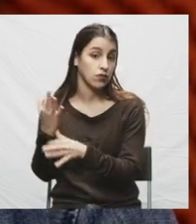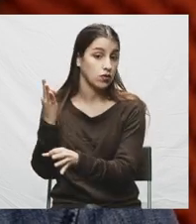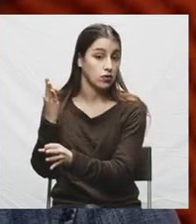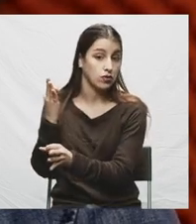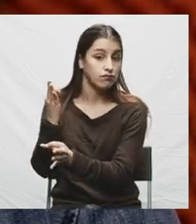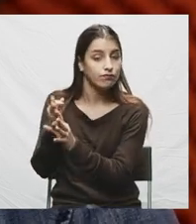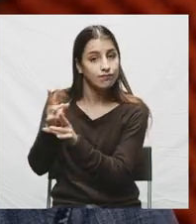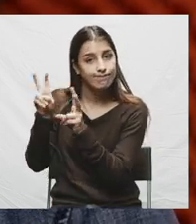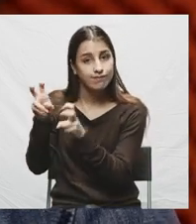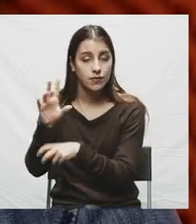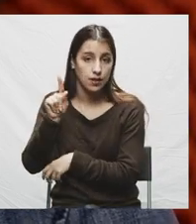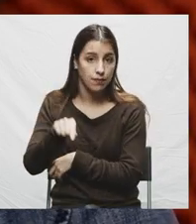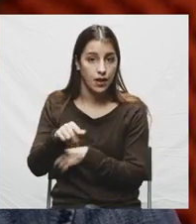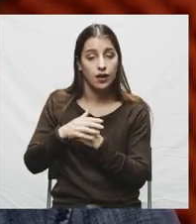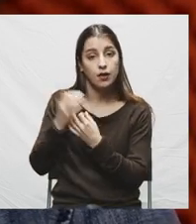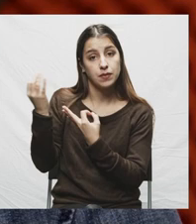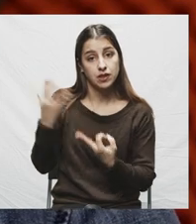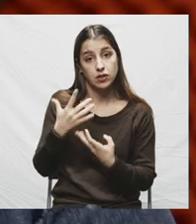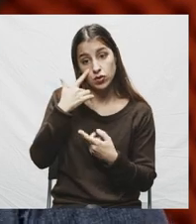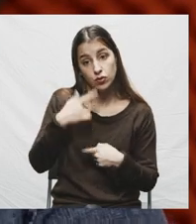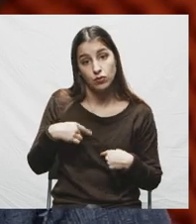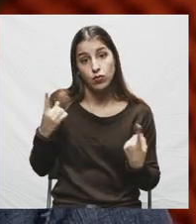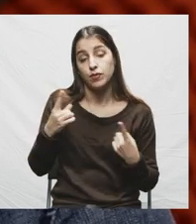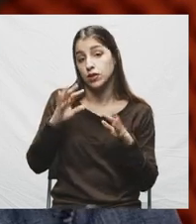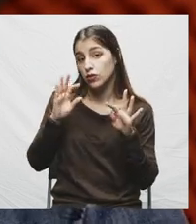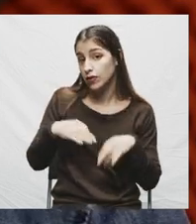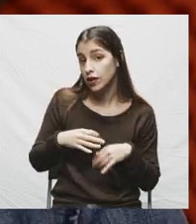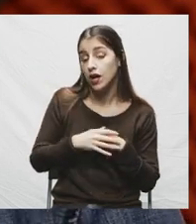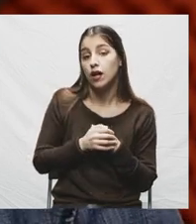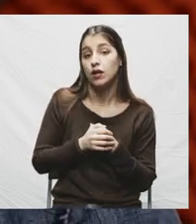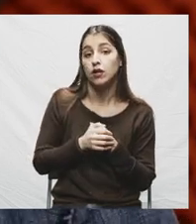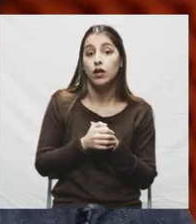of research, but sometimes with presentations at the end, with workshops or sessions.